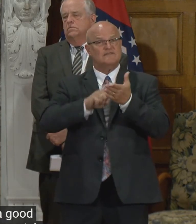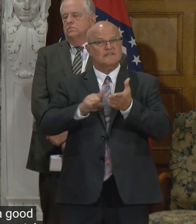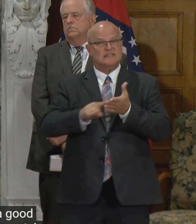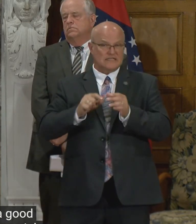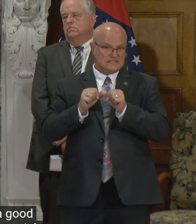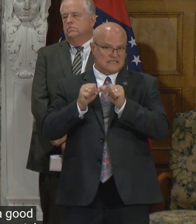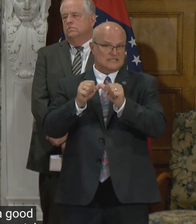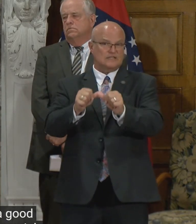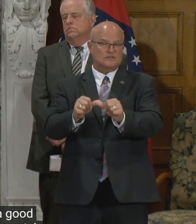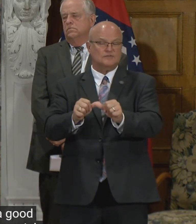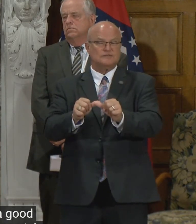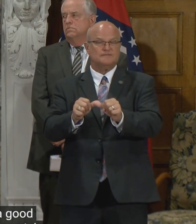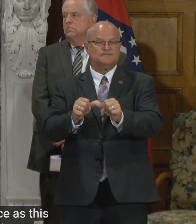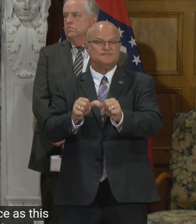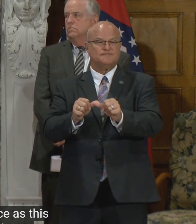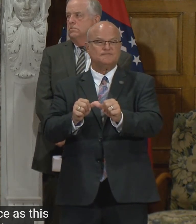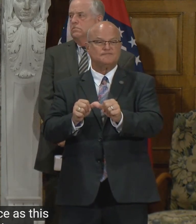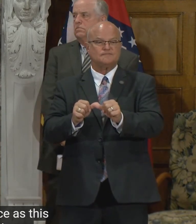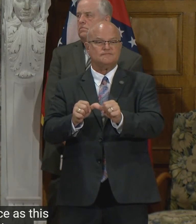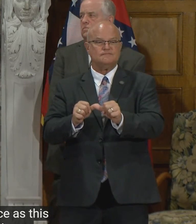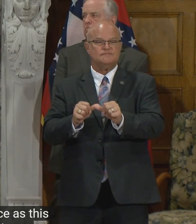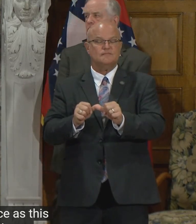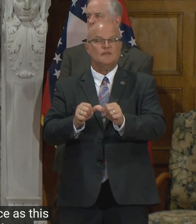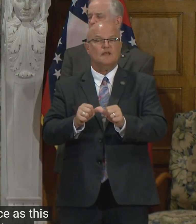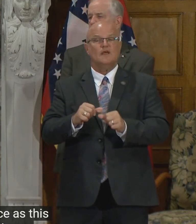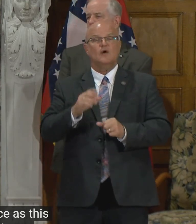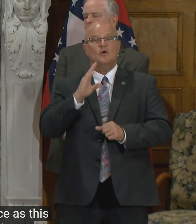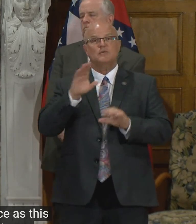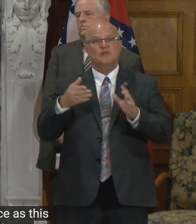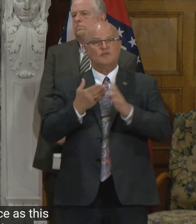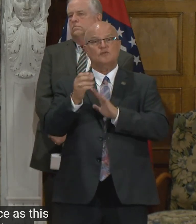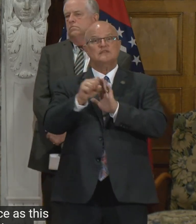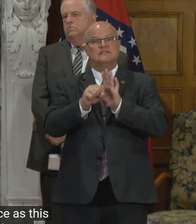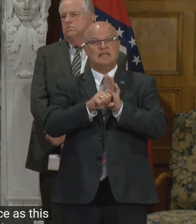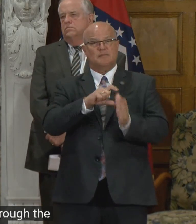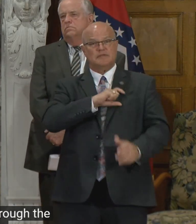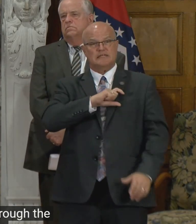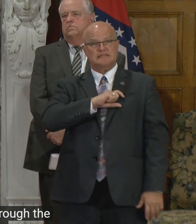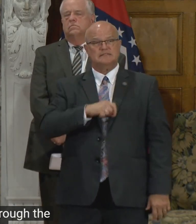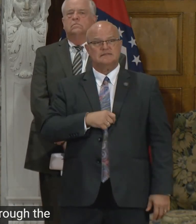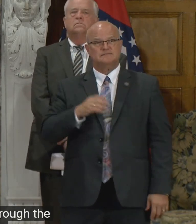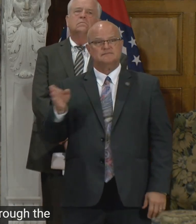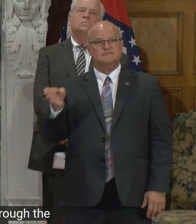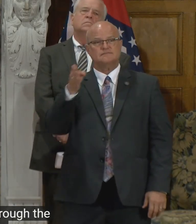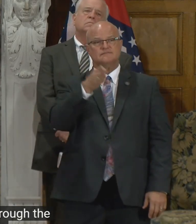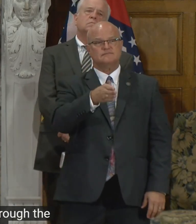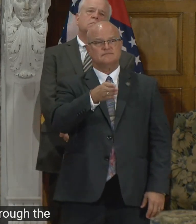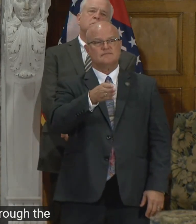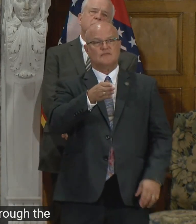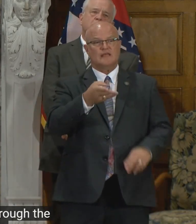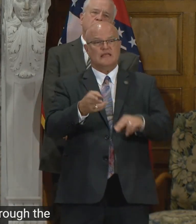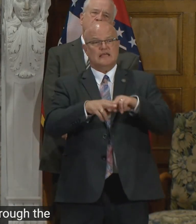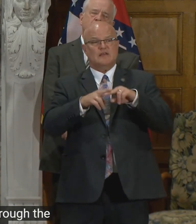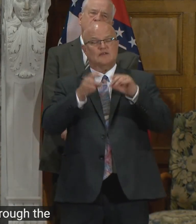as this investigation continues. Which will be done through the state police. In response to the increased violence that we're seeing,